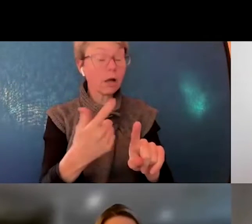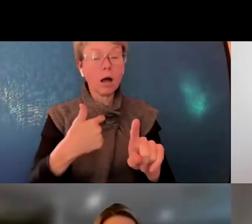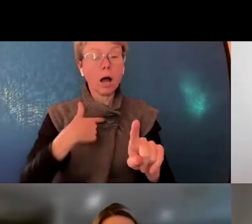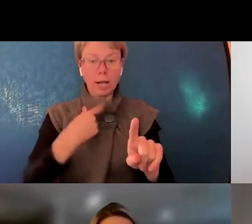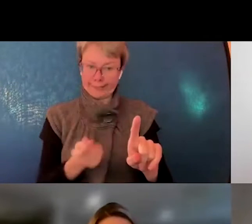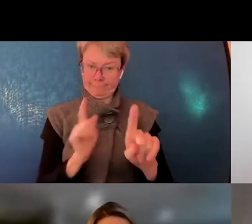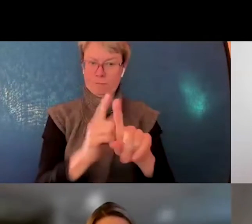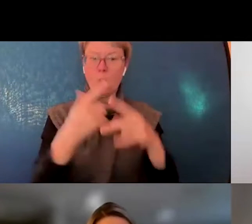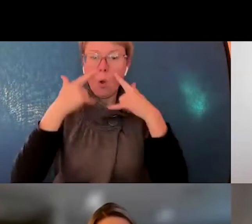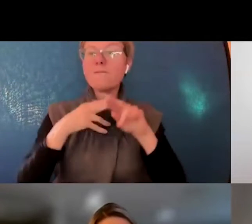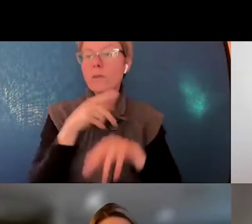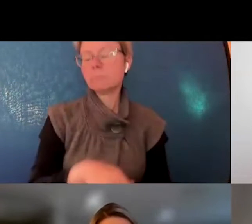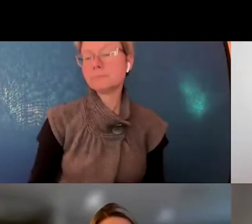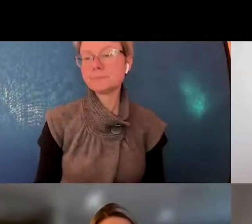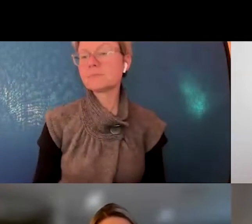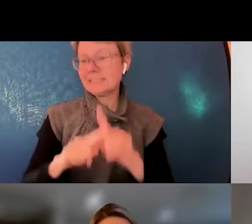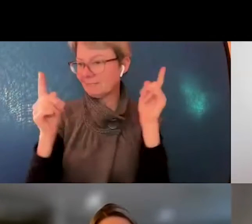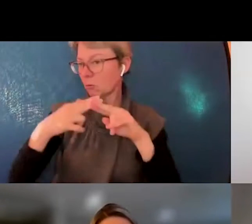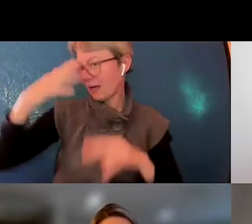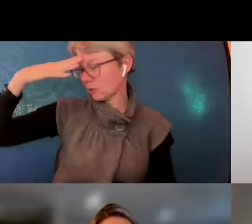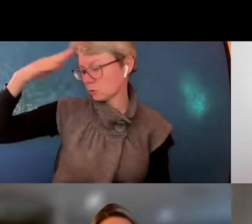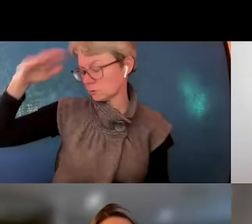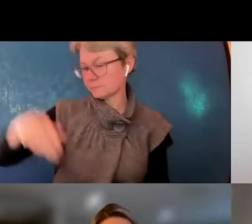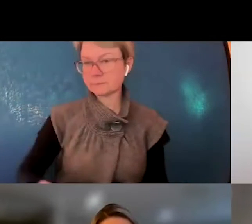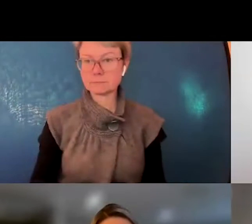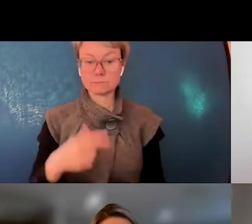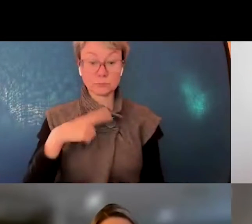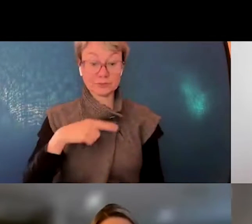of that and because and the reason behind that is that children being children they are a vulnerable